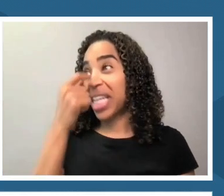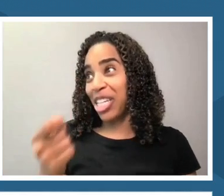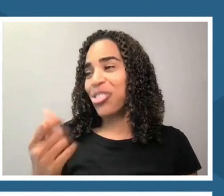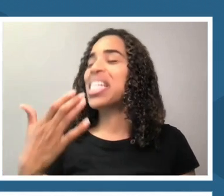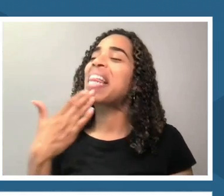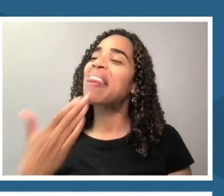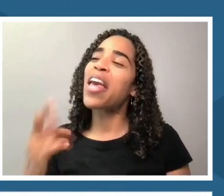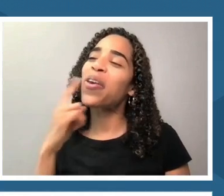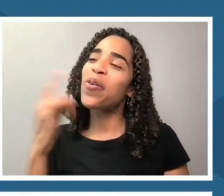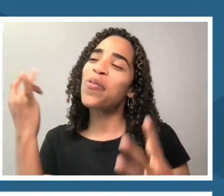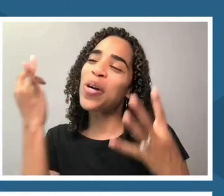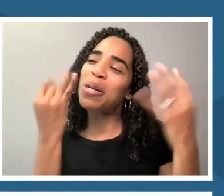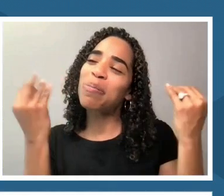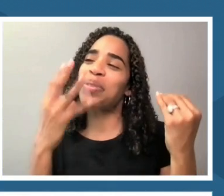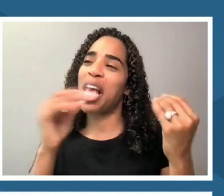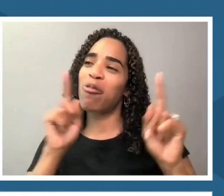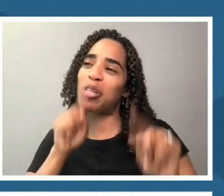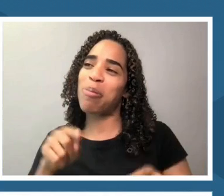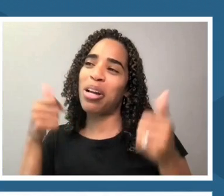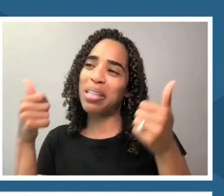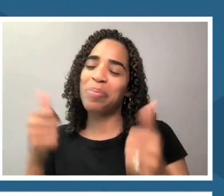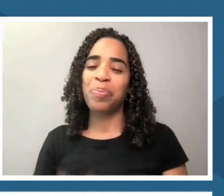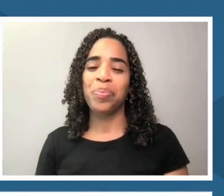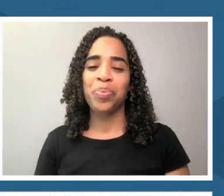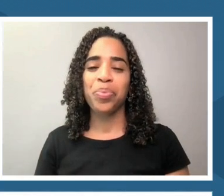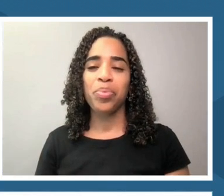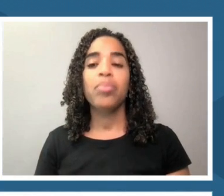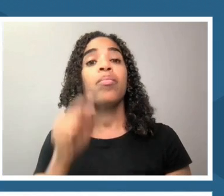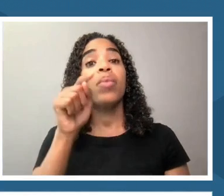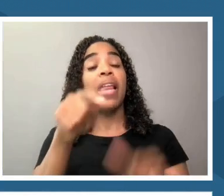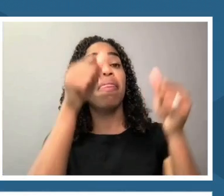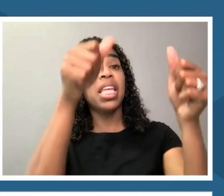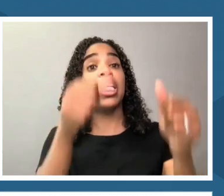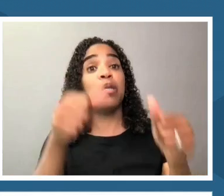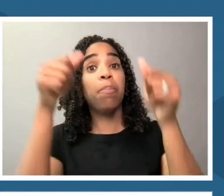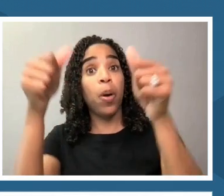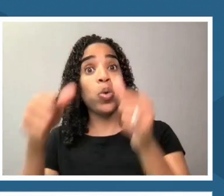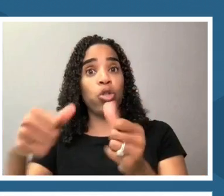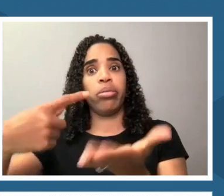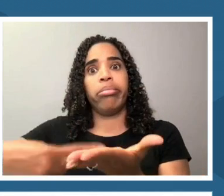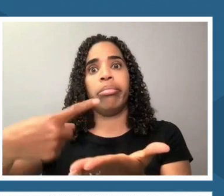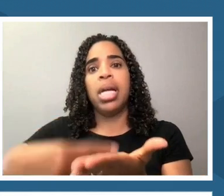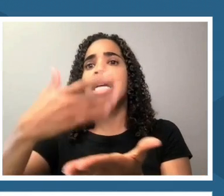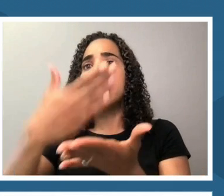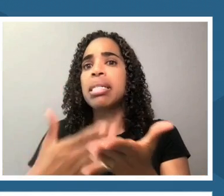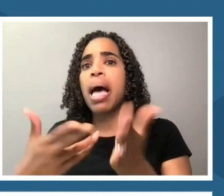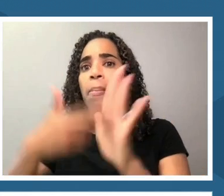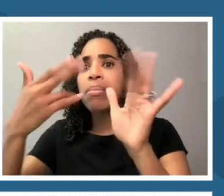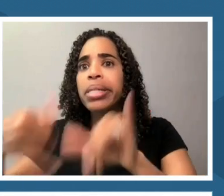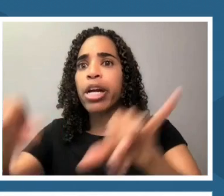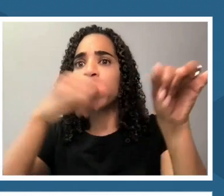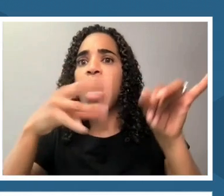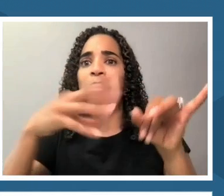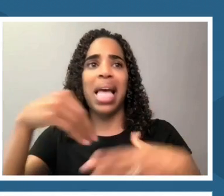responses tk so these posters explore some of the stereotypes and biases that the